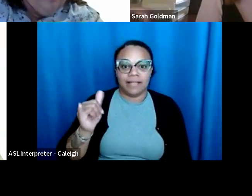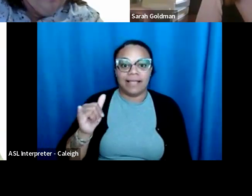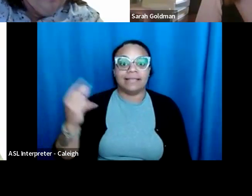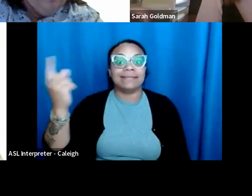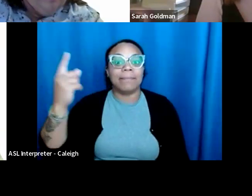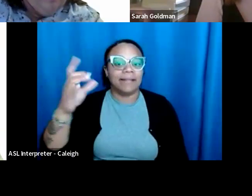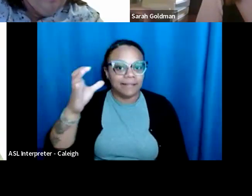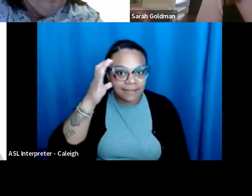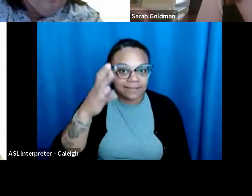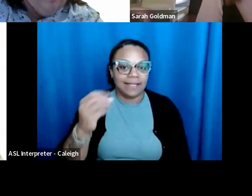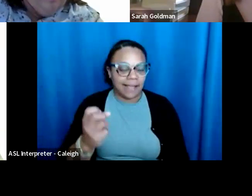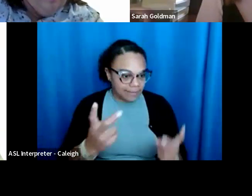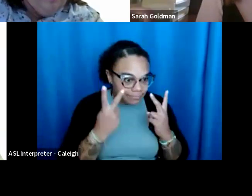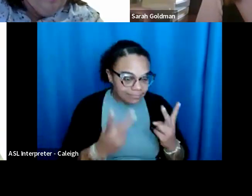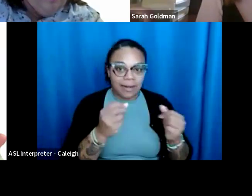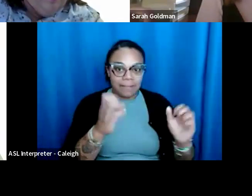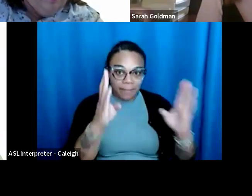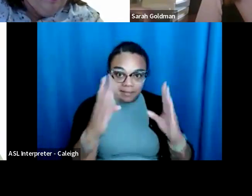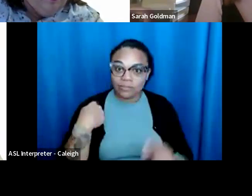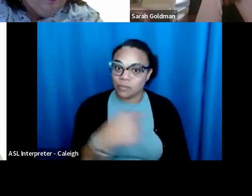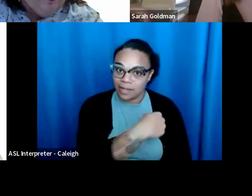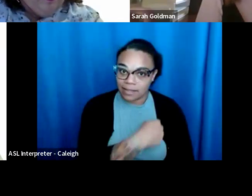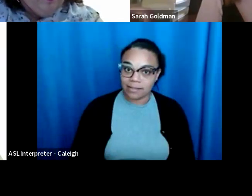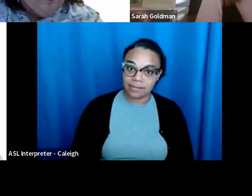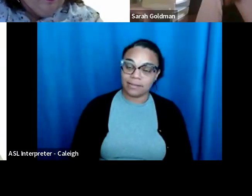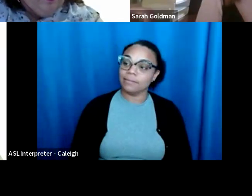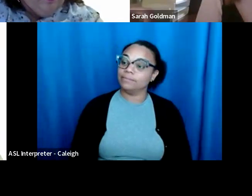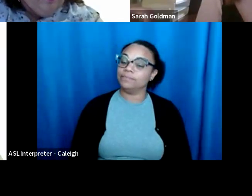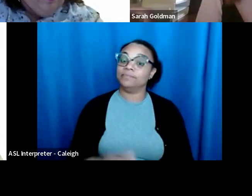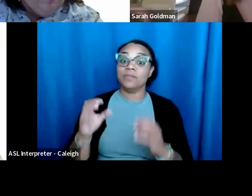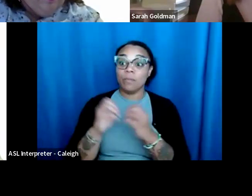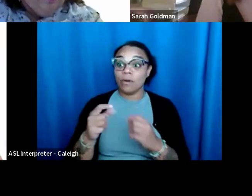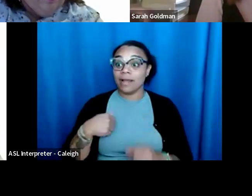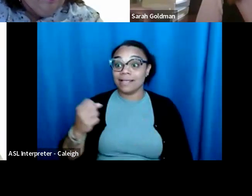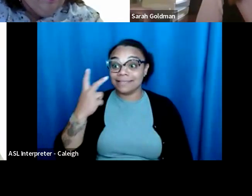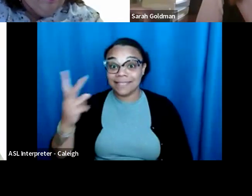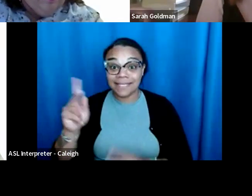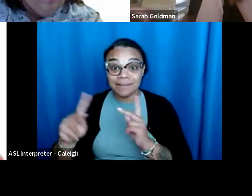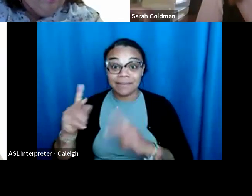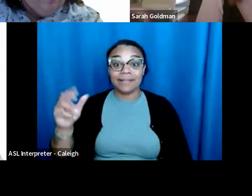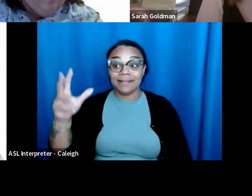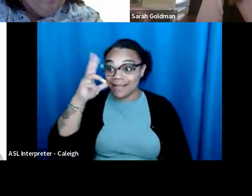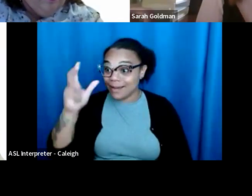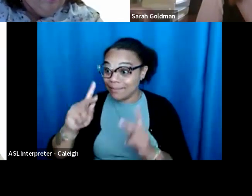And the more I see folks and hear folks that have heard my story